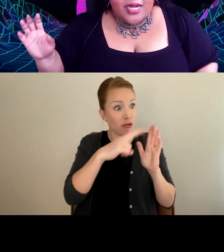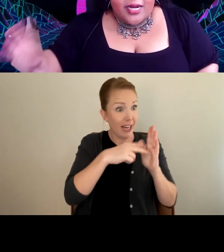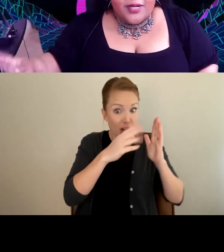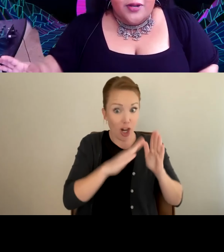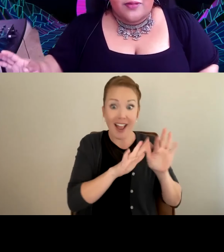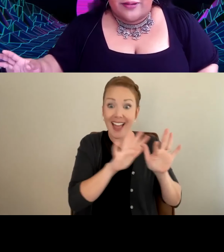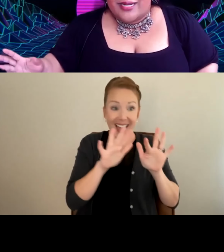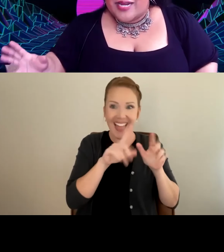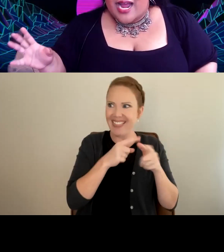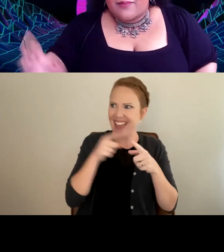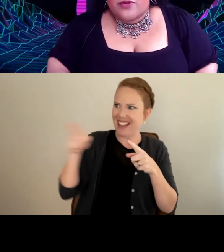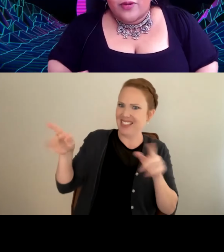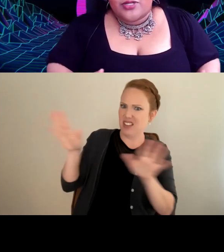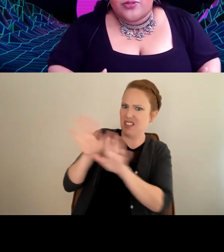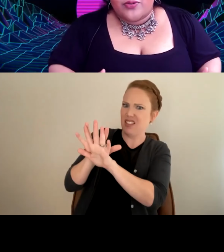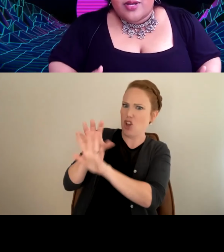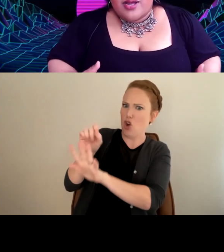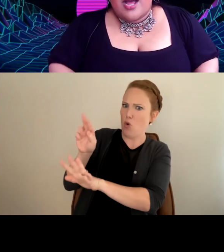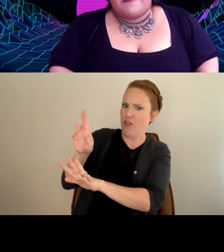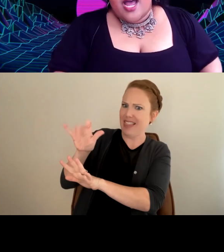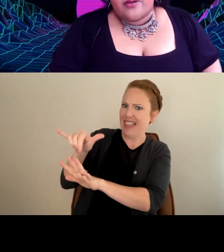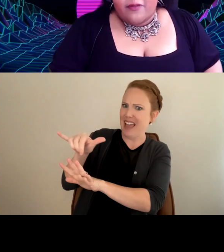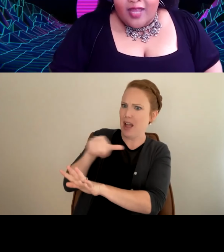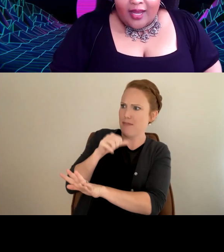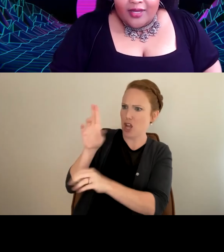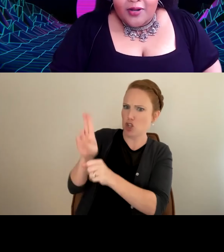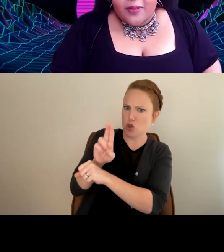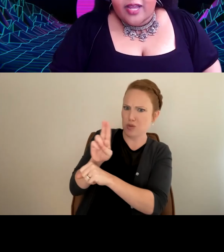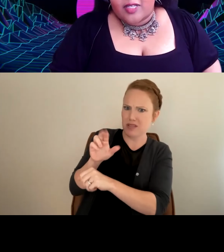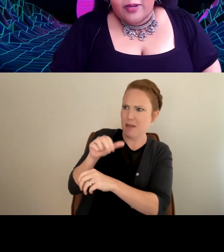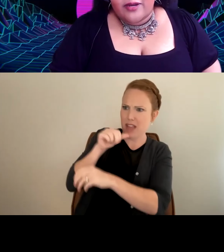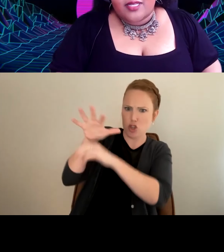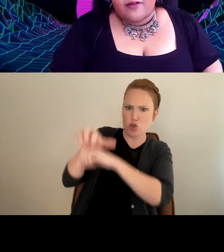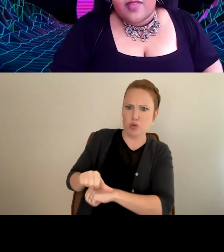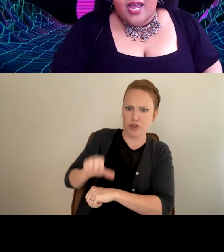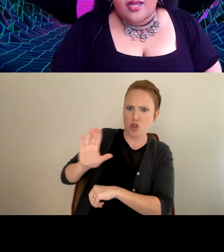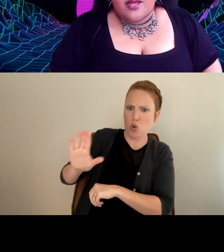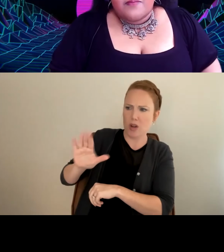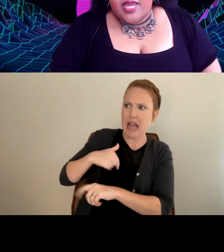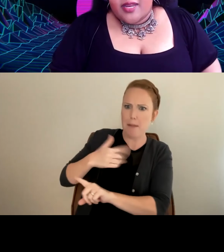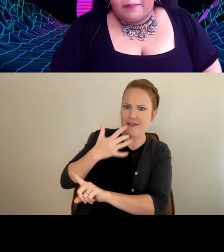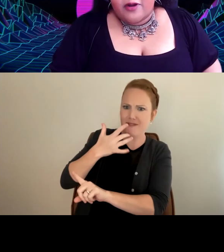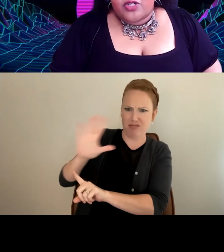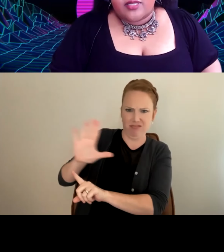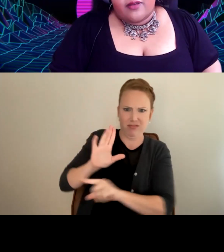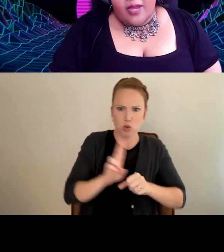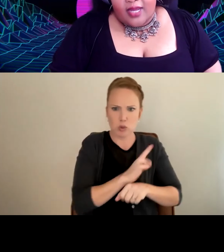unknown screen reader, I am going to opt out of that experience of making that purchase if I can.